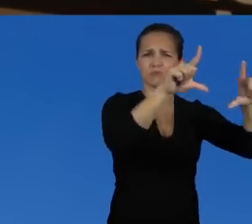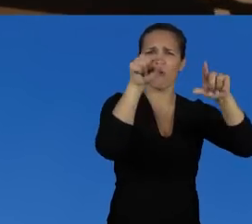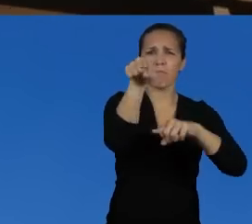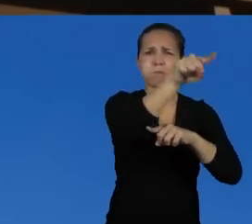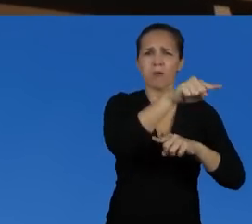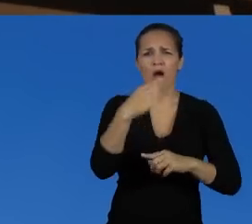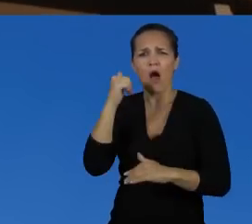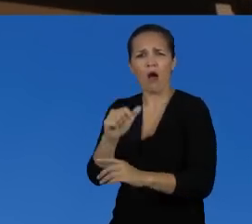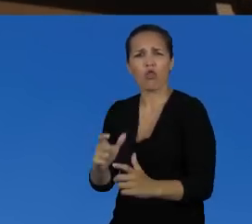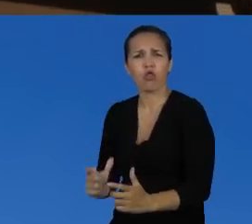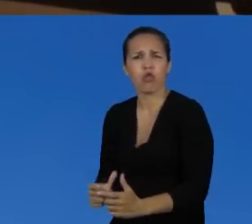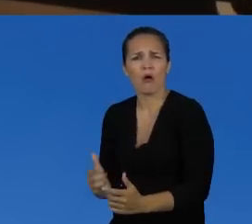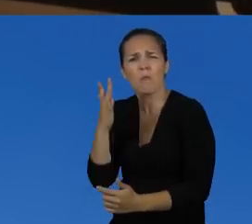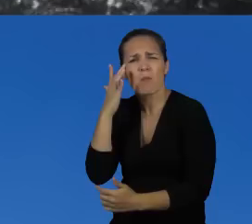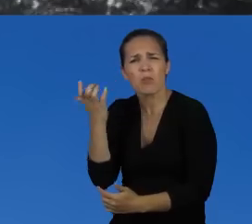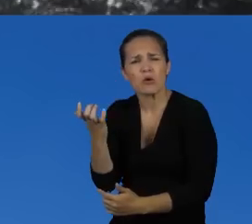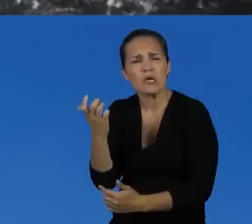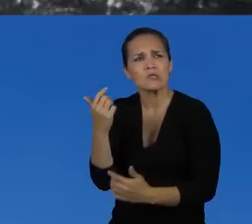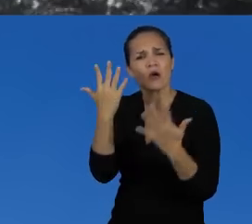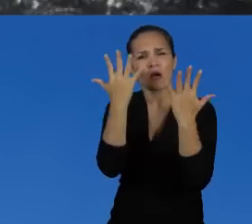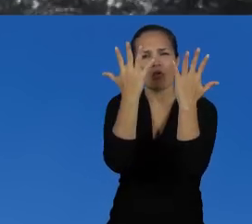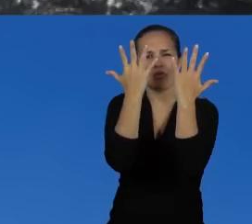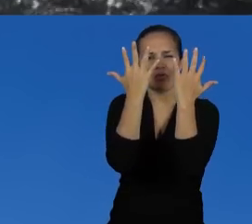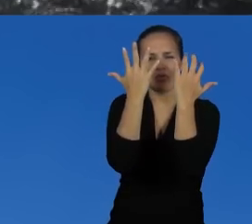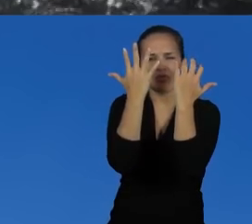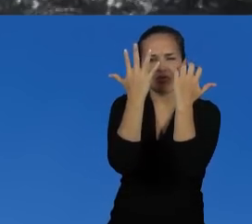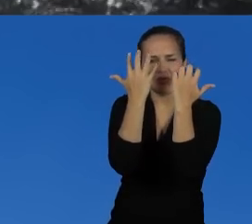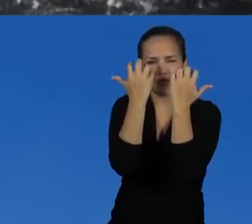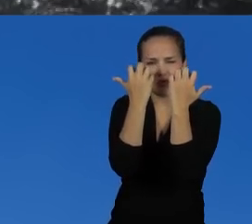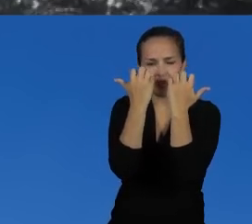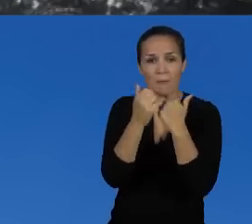Privilege and oppression are like a river.